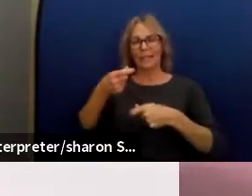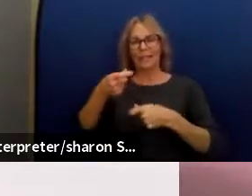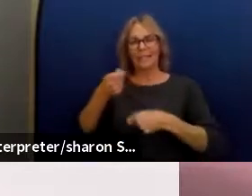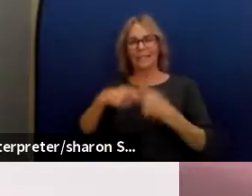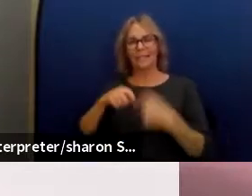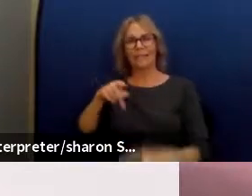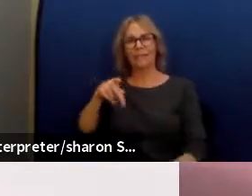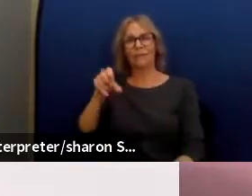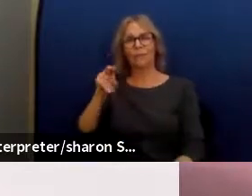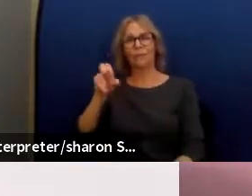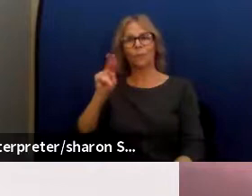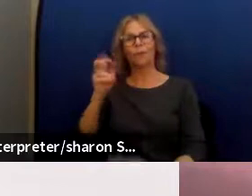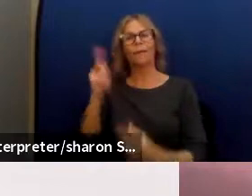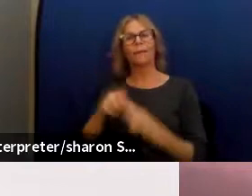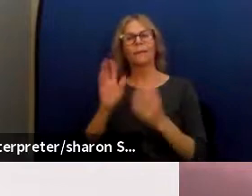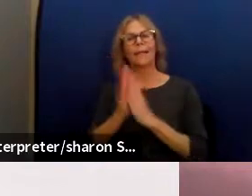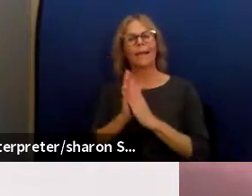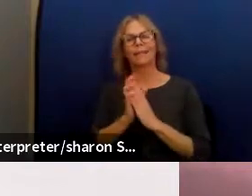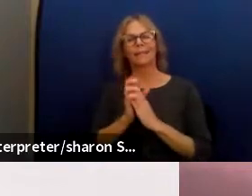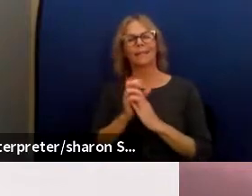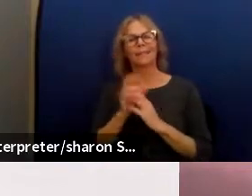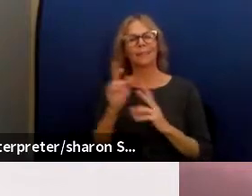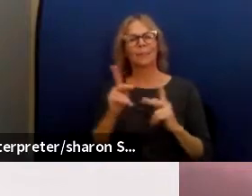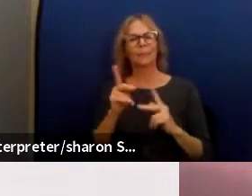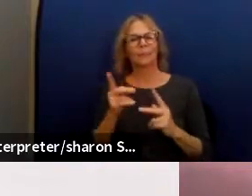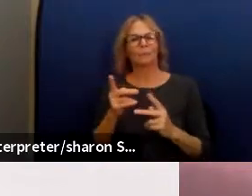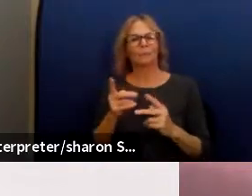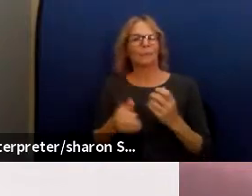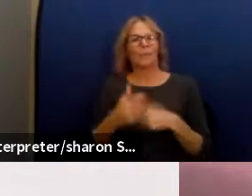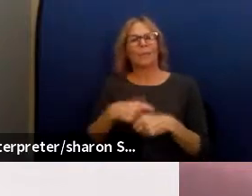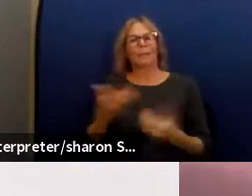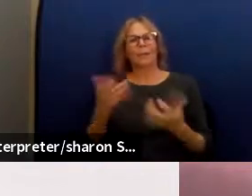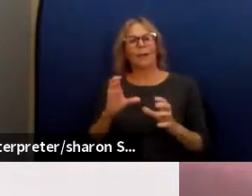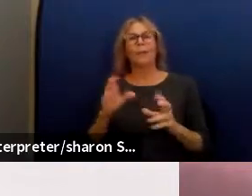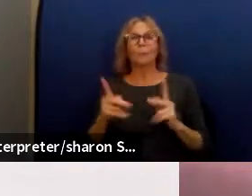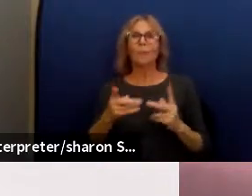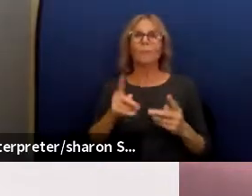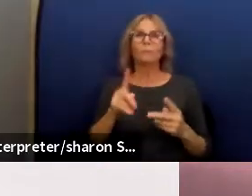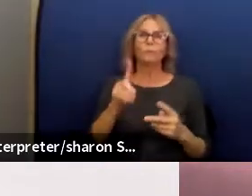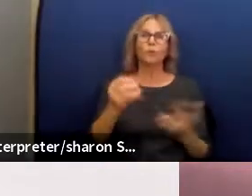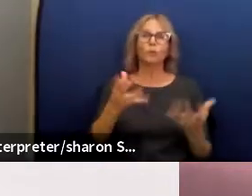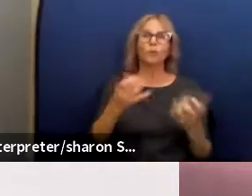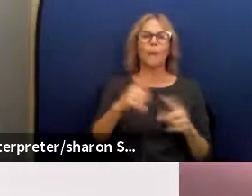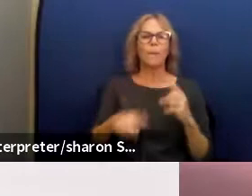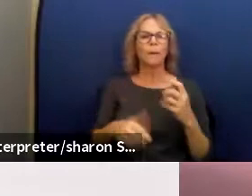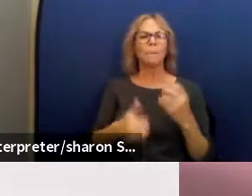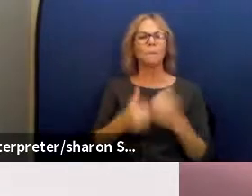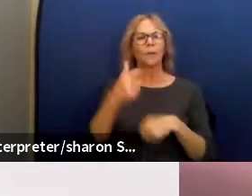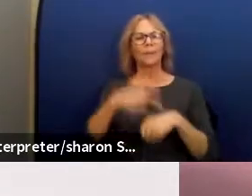it's very, very rare that someone actually wants this. There are people who do, but for the most point, it's awkward, it feels like